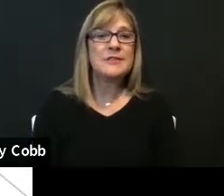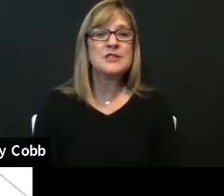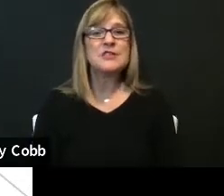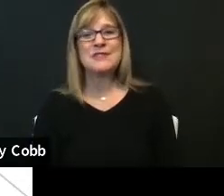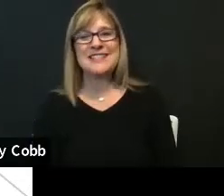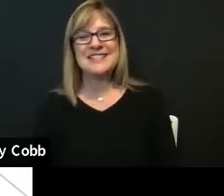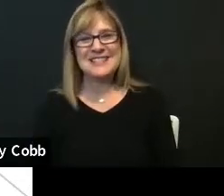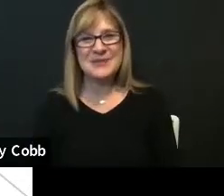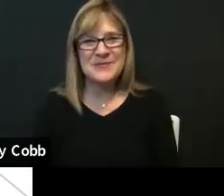and the students.